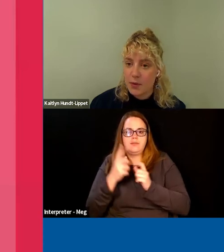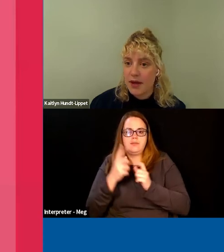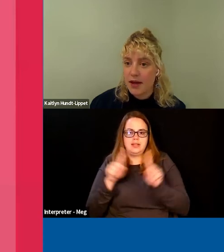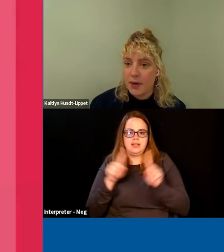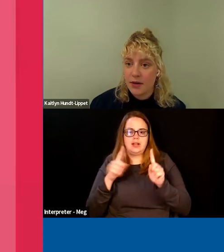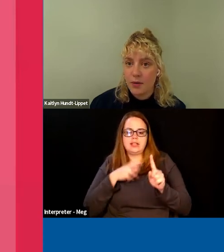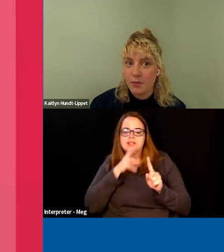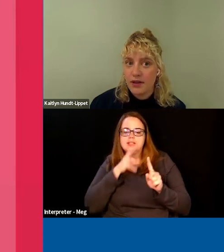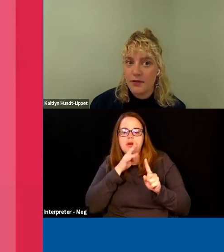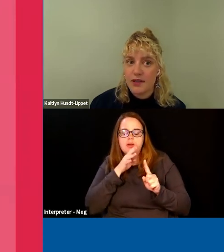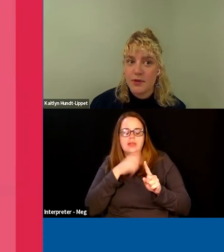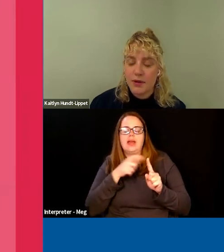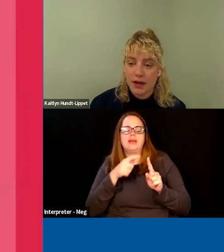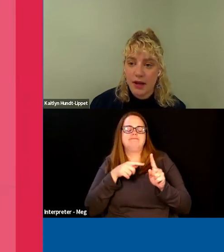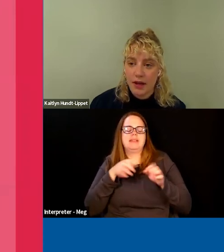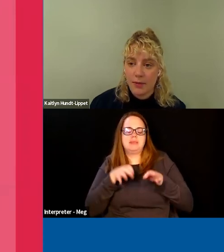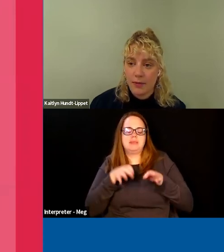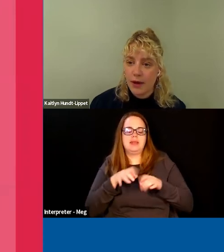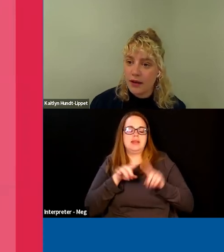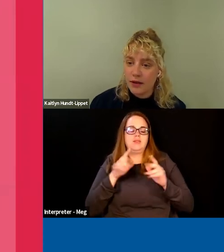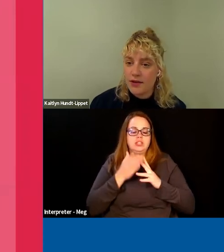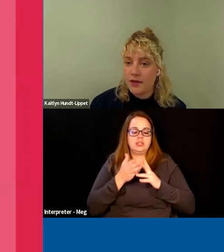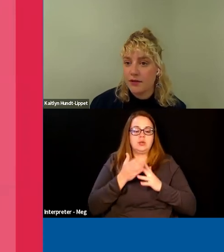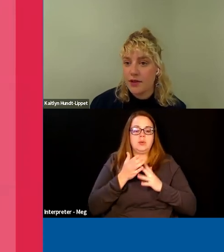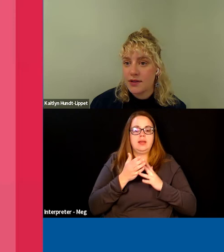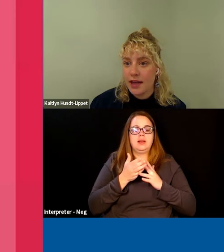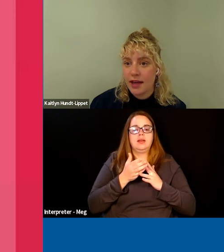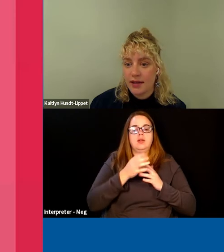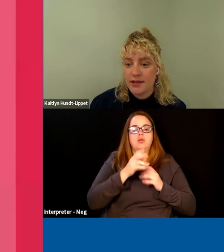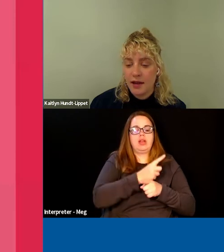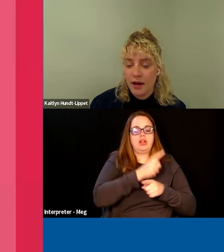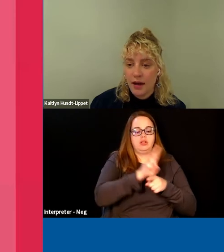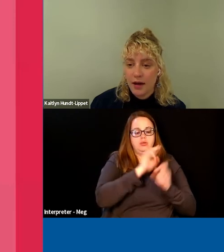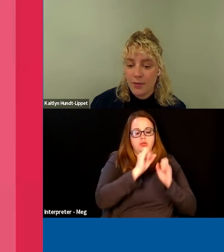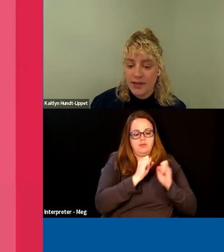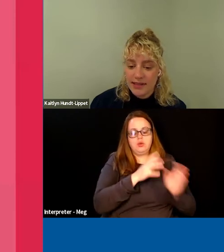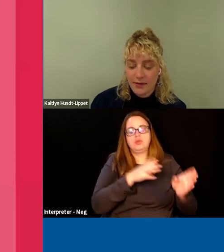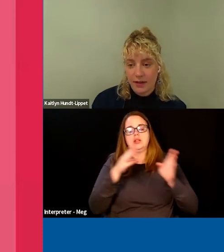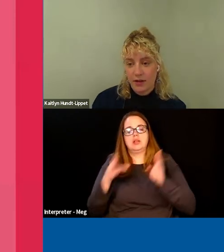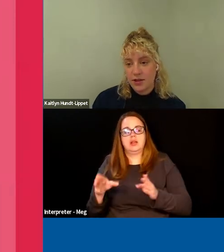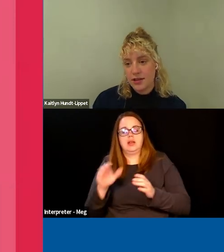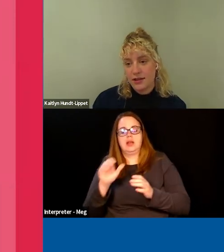a little bit about the difference between regular user interviews and assistive technology